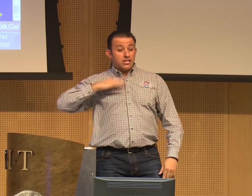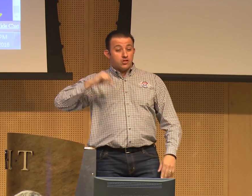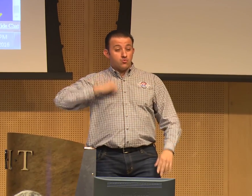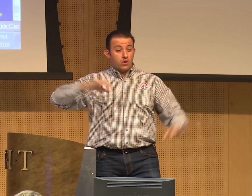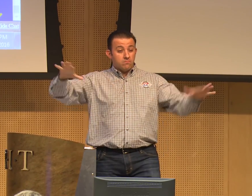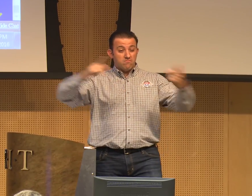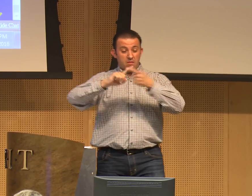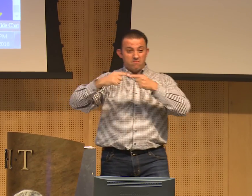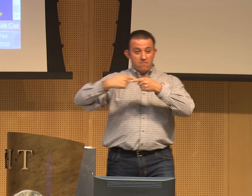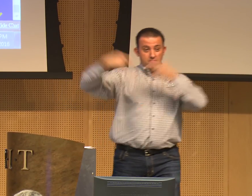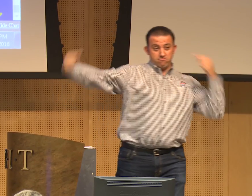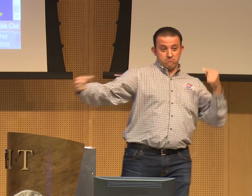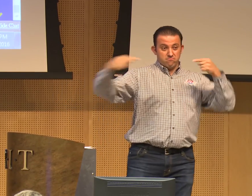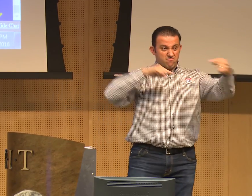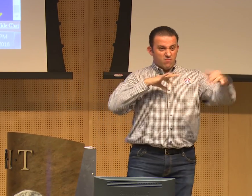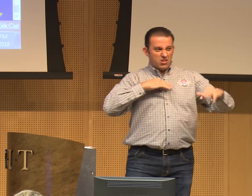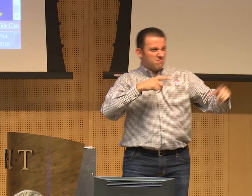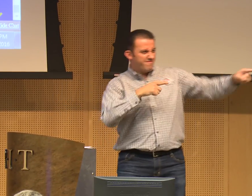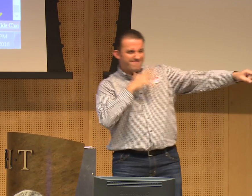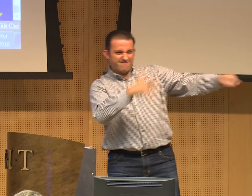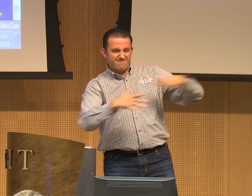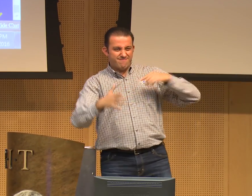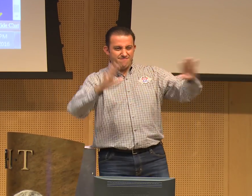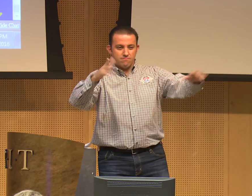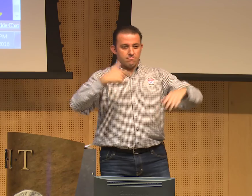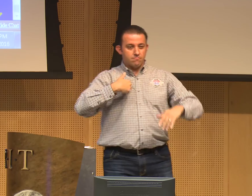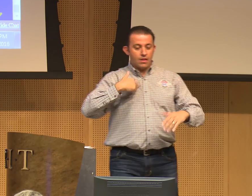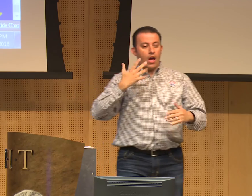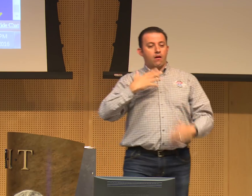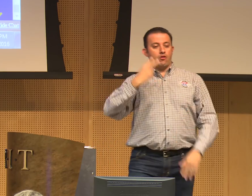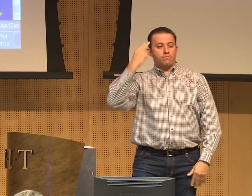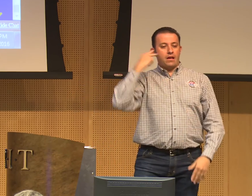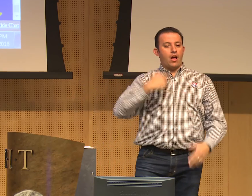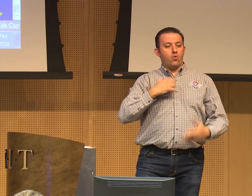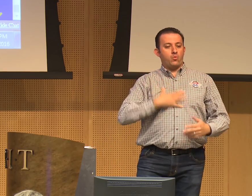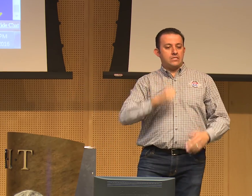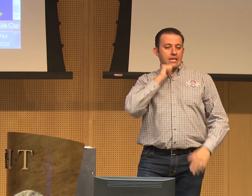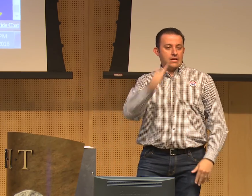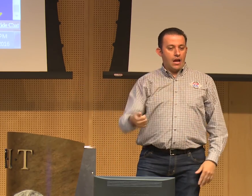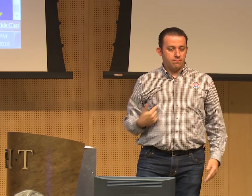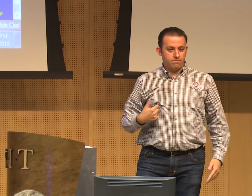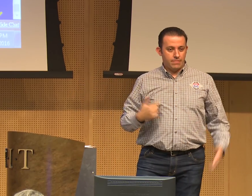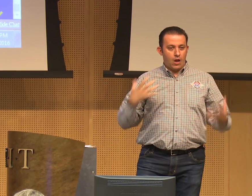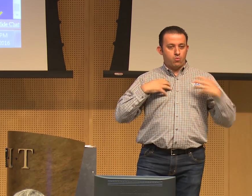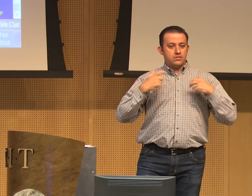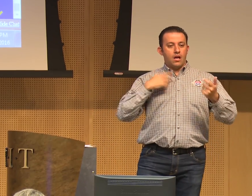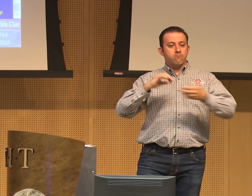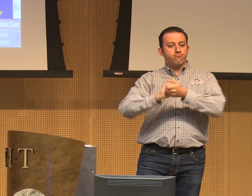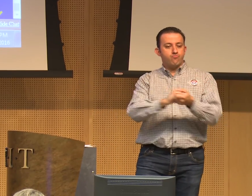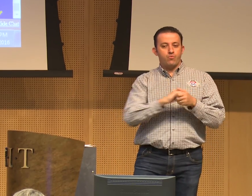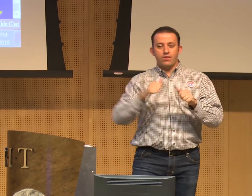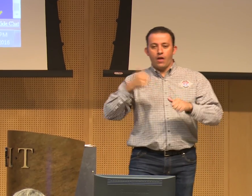So in the Greek community, you think, you know, you're not friends with the enemy fraternity or the enemy sorority. That's really not what it's about.